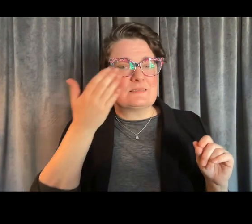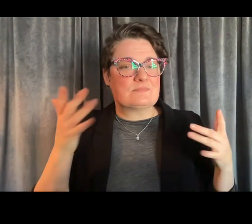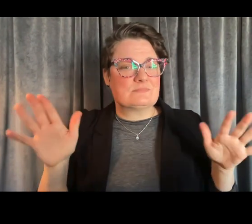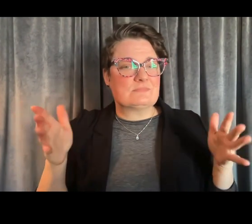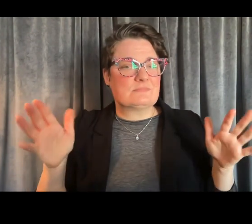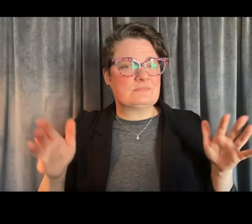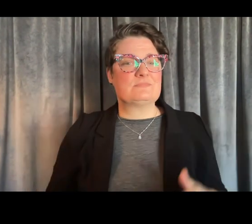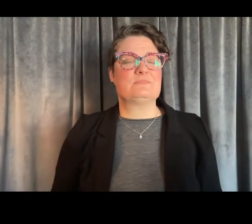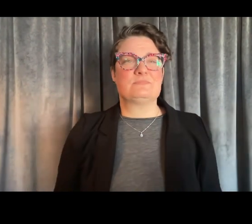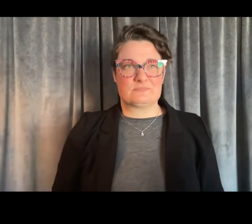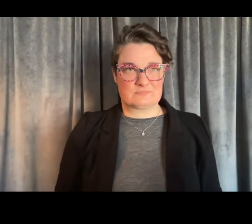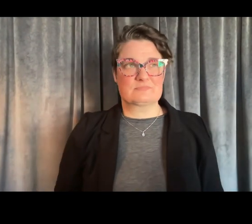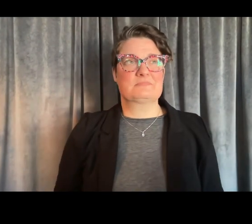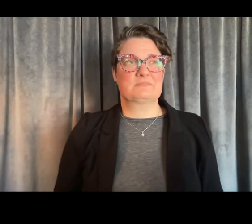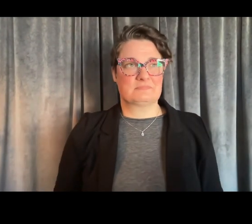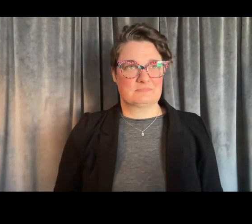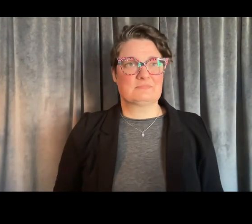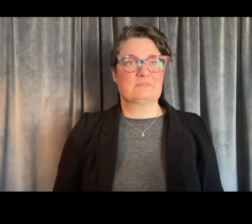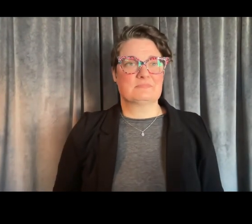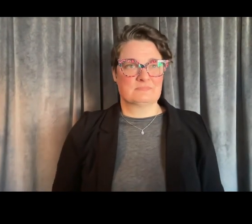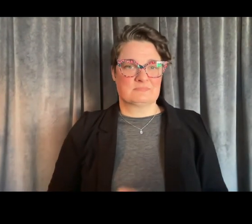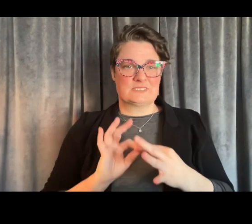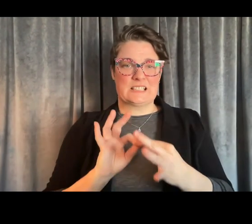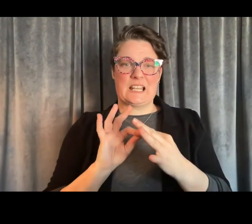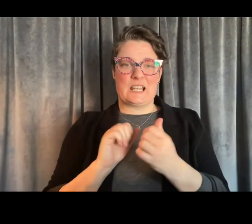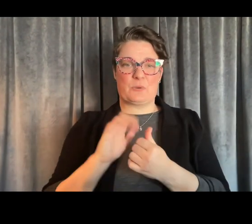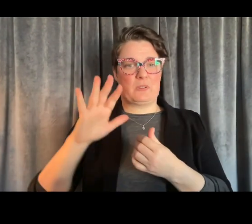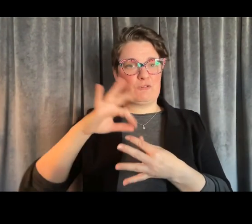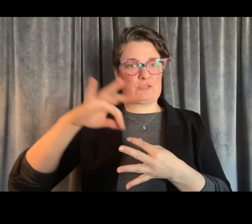Rebekah: Yeah. So you're connecting with your spiritual self.